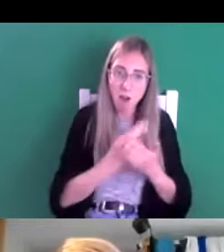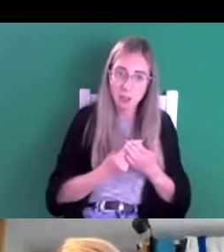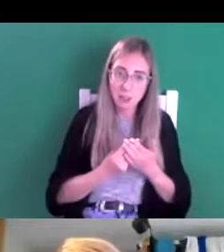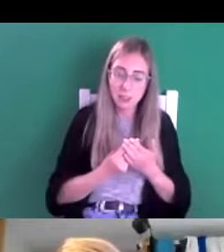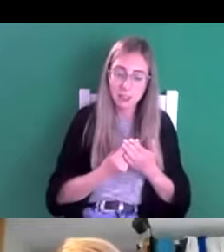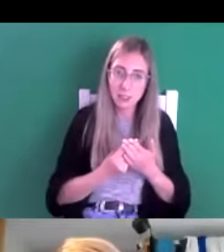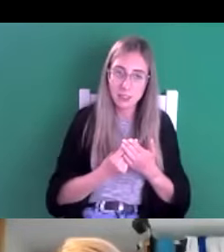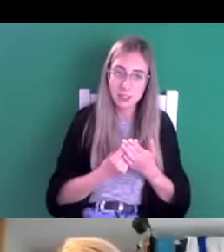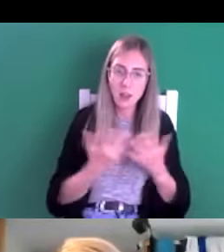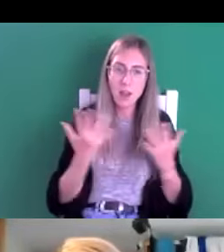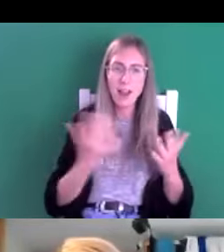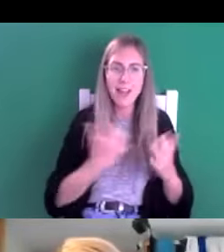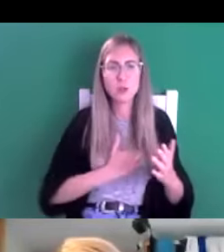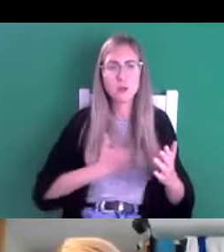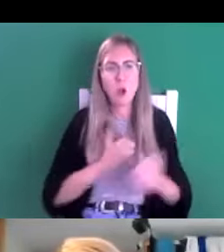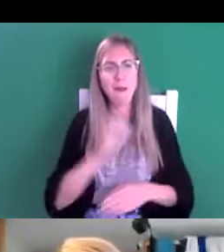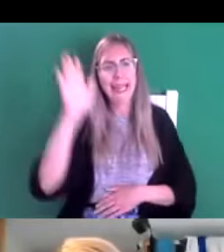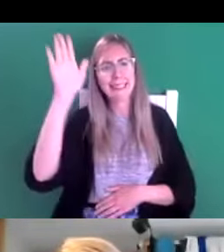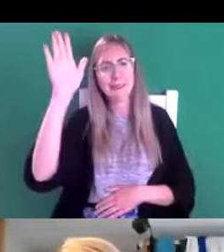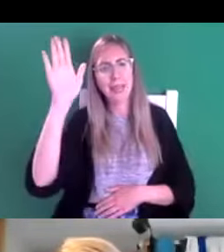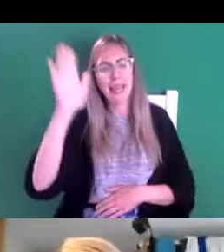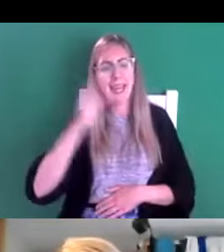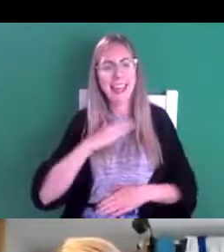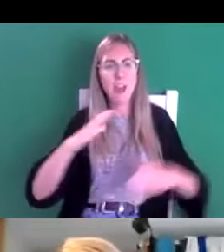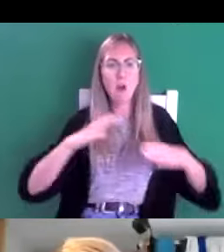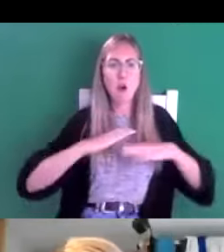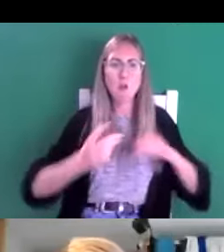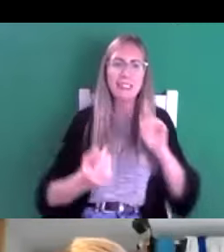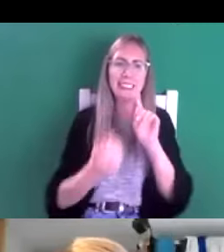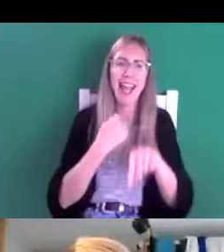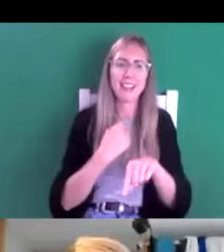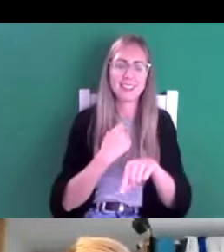sorry that was me and you've already answered the question and i was replying to your response